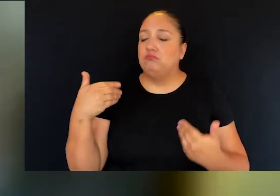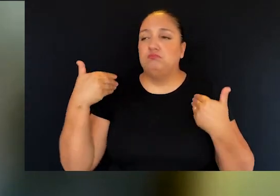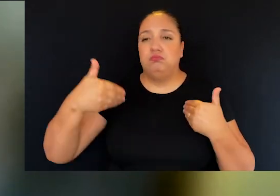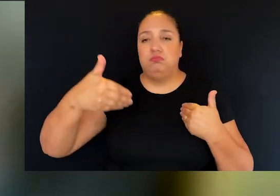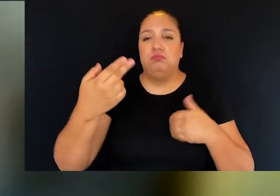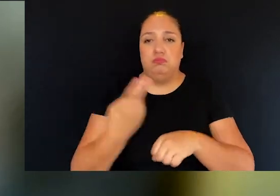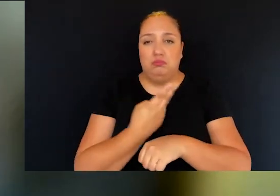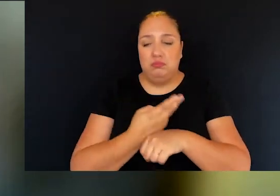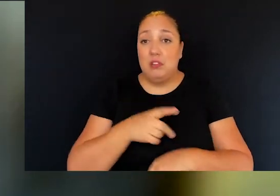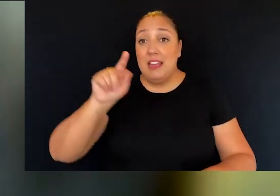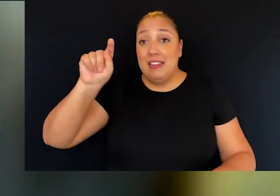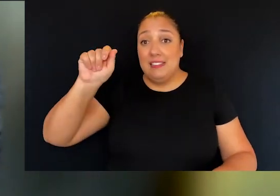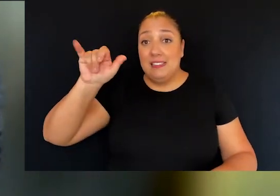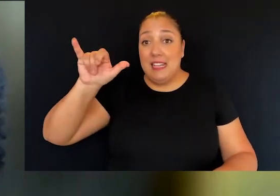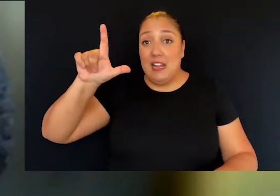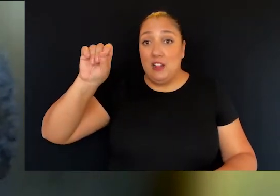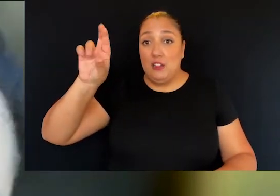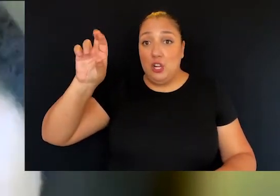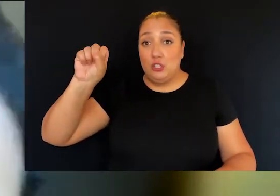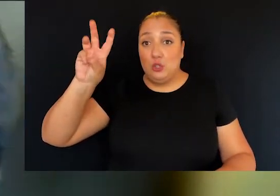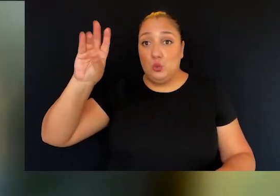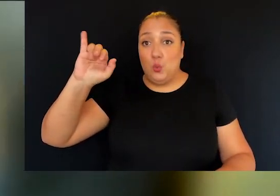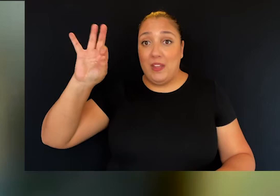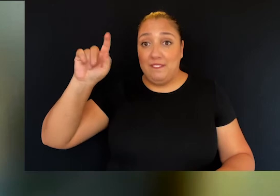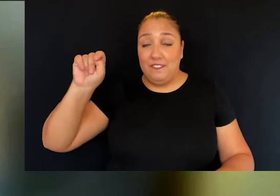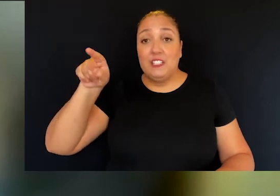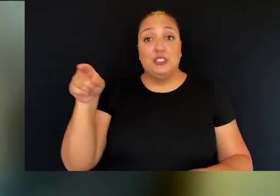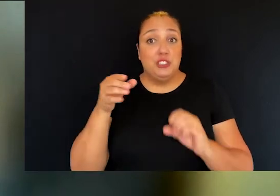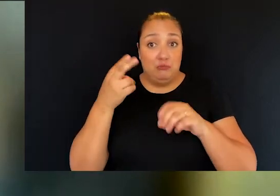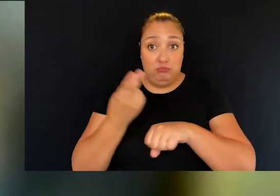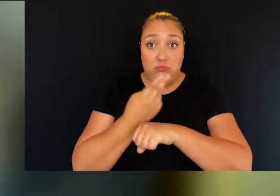in her own songs, which include "lame" and "psycho."